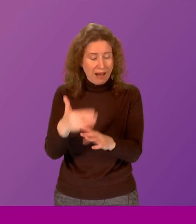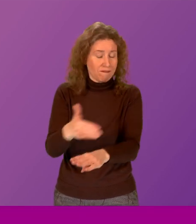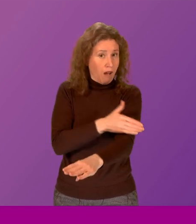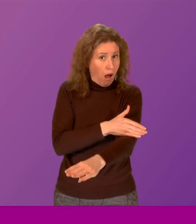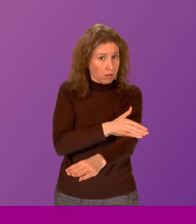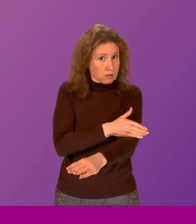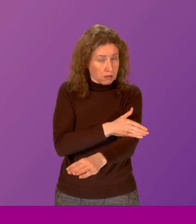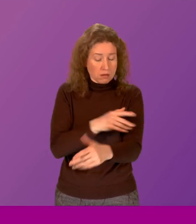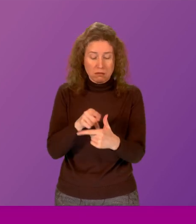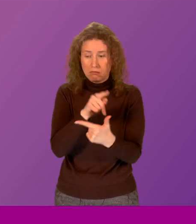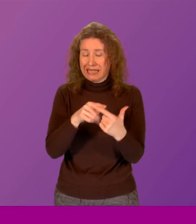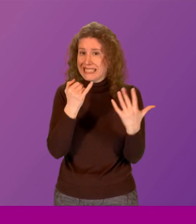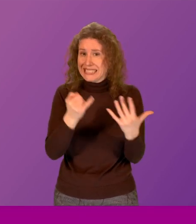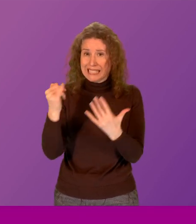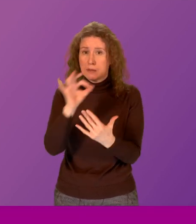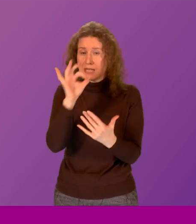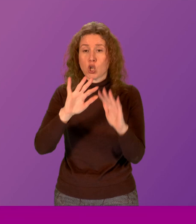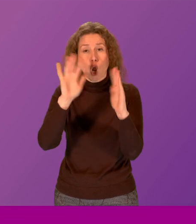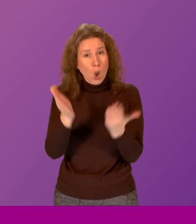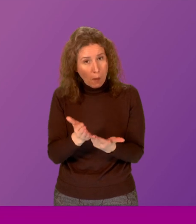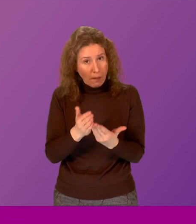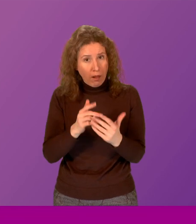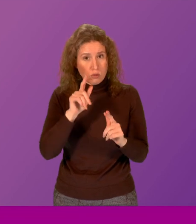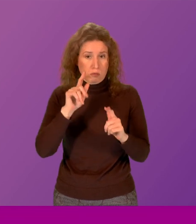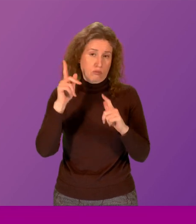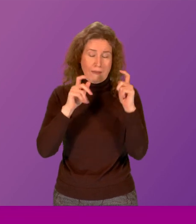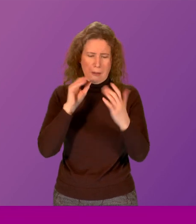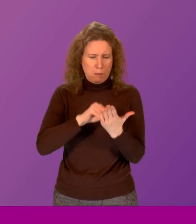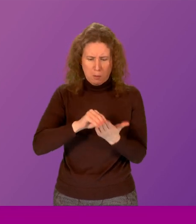and that 67 per cent of global travellers book their whole itinerary in advance of